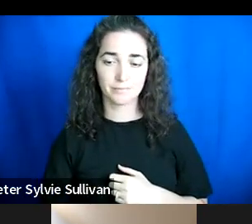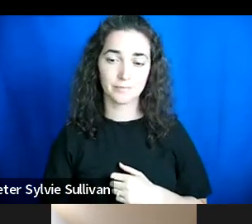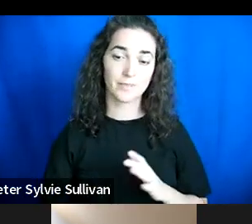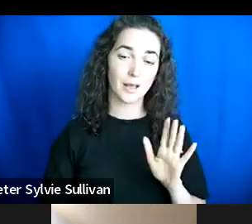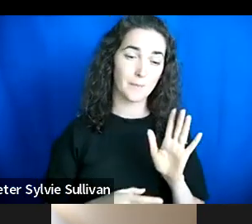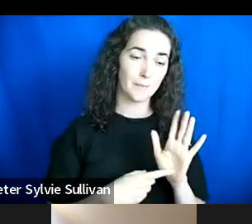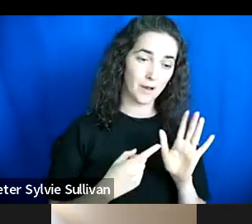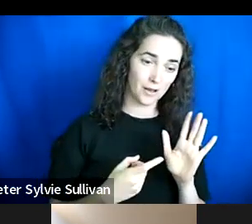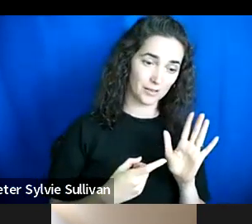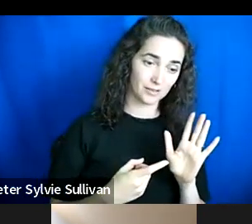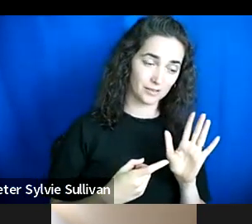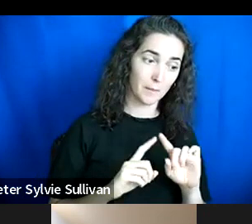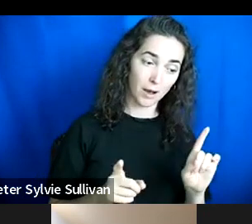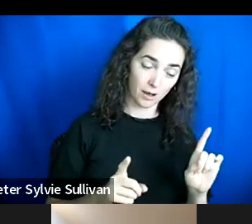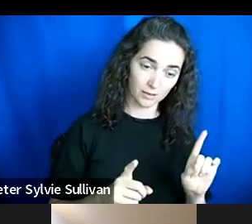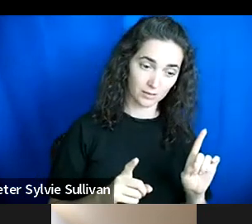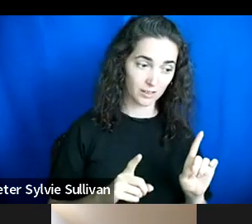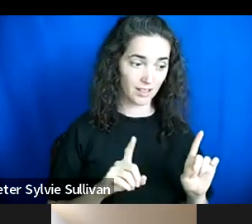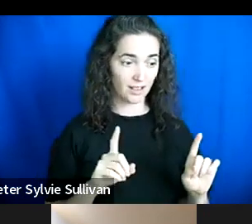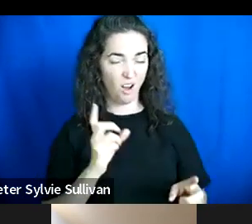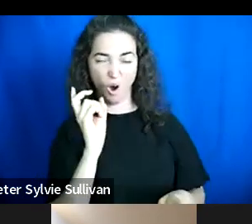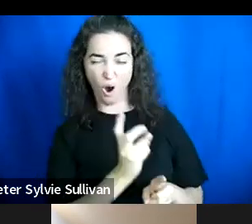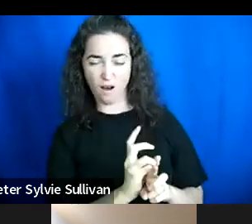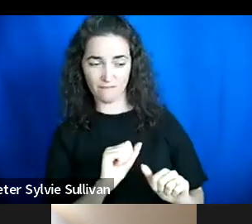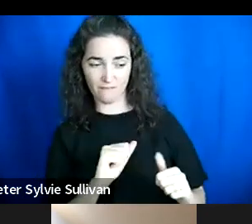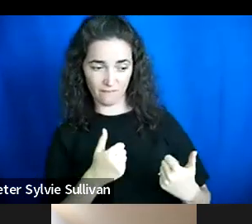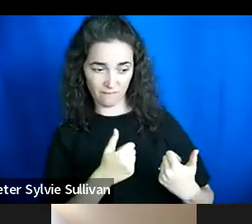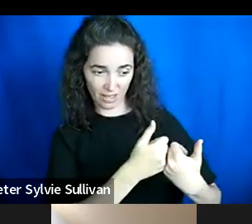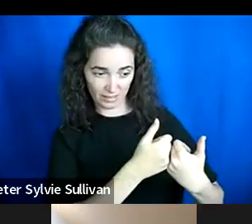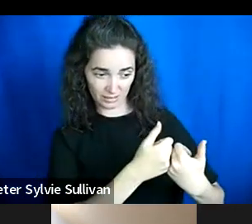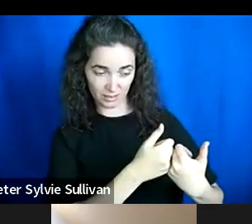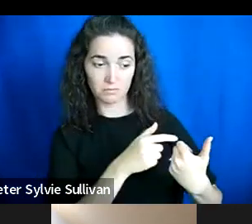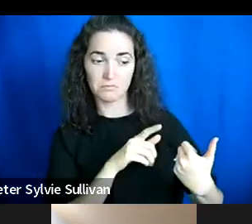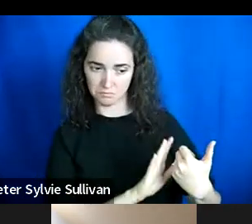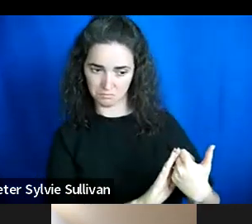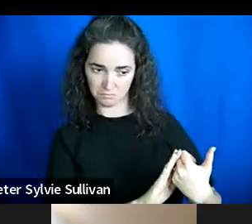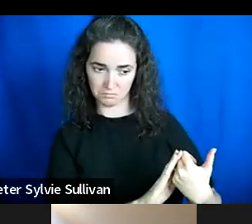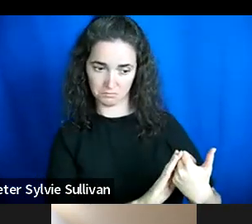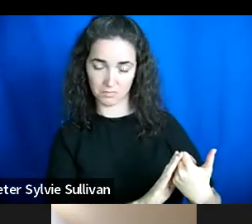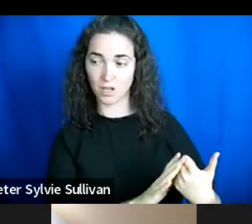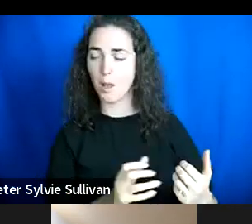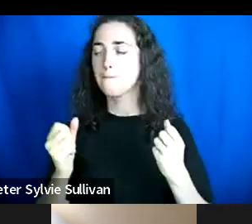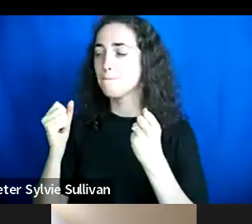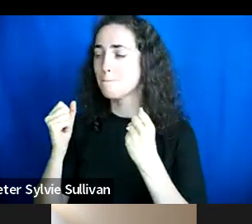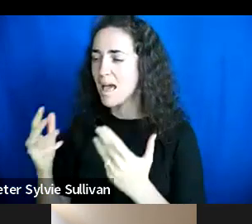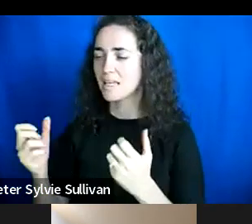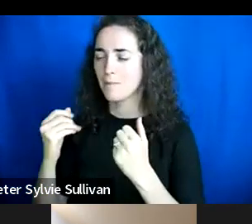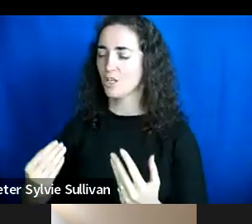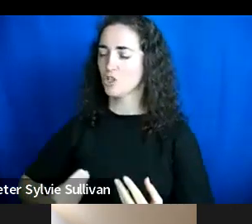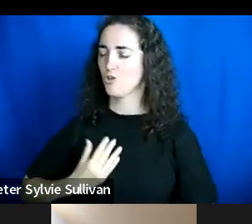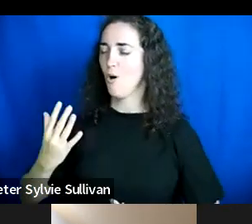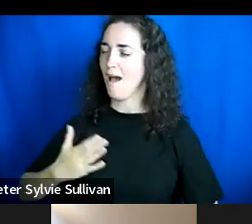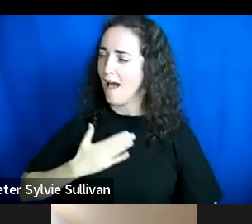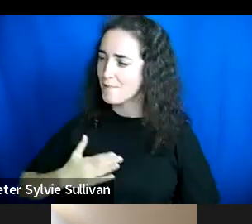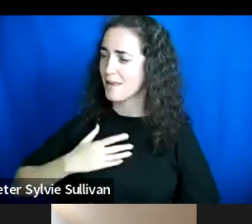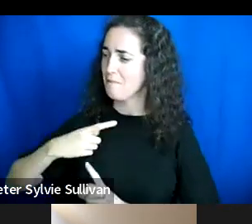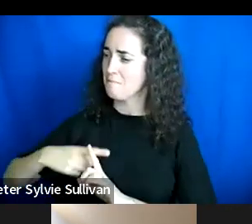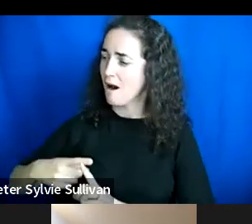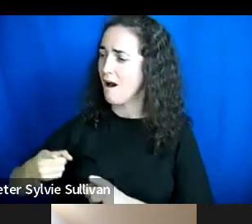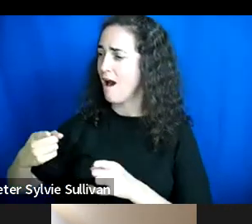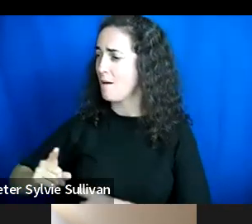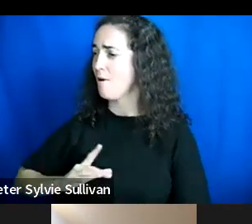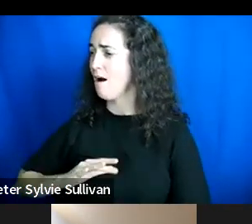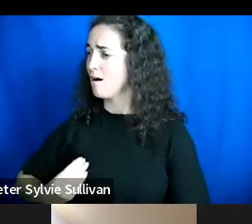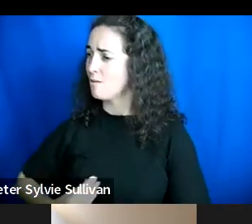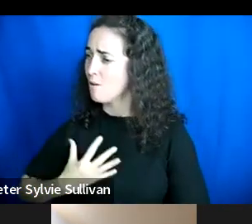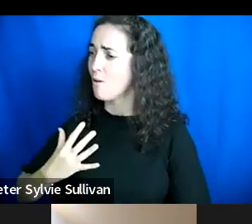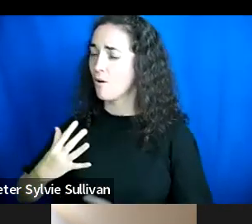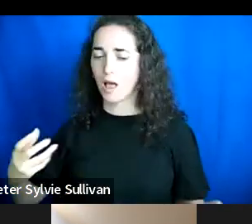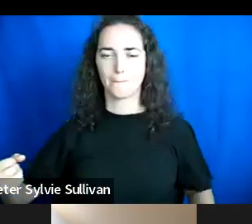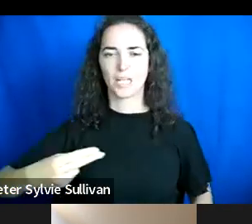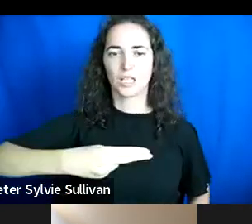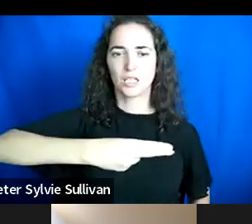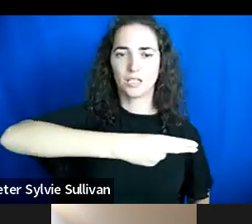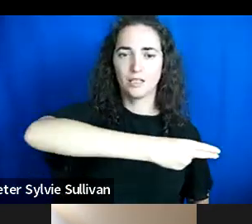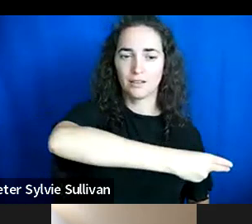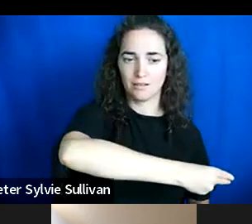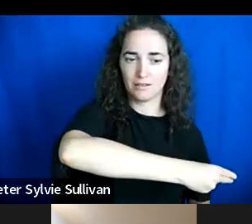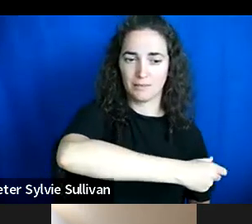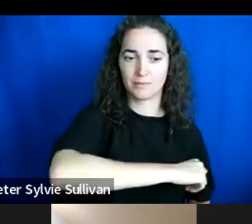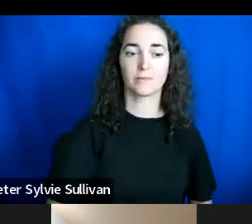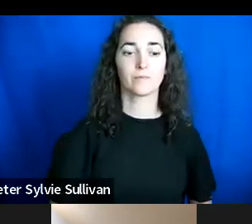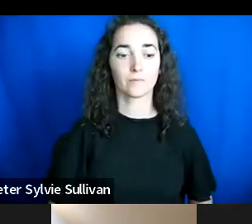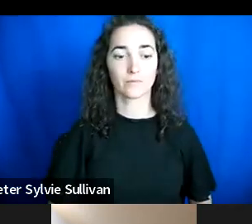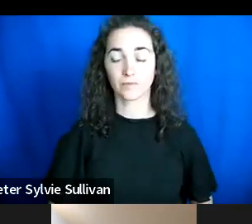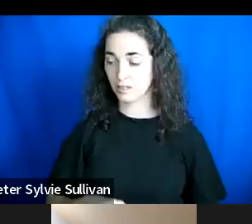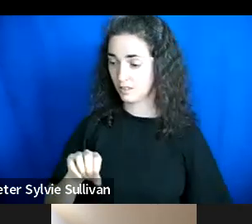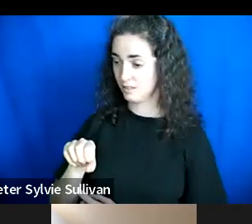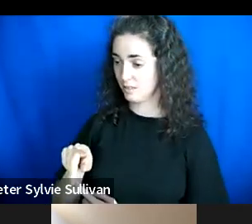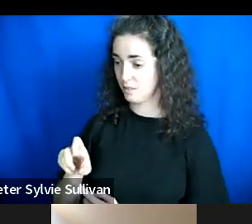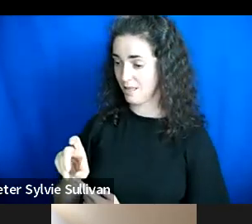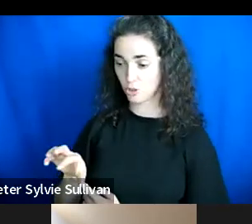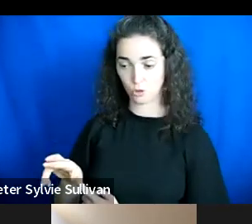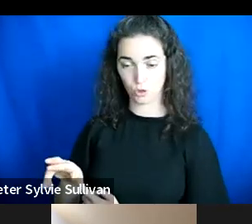But those tough moments are 4 outweighed by so many moments of joy. and there's so many positive things that have come into my life because of Spencer.